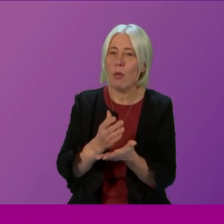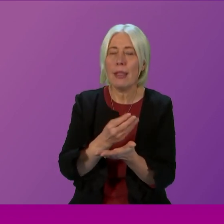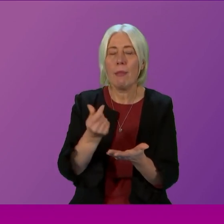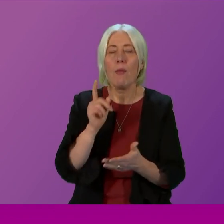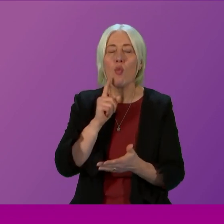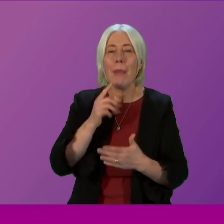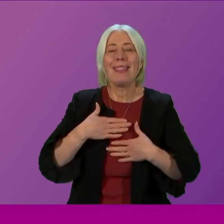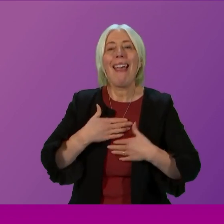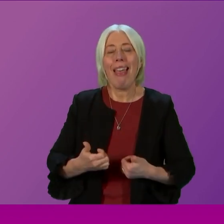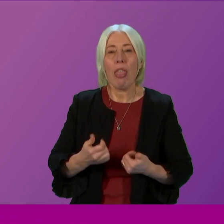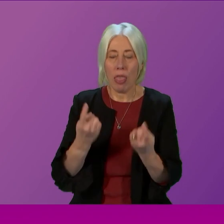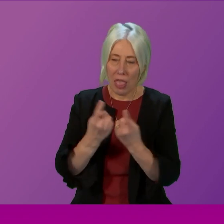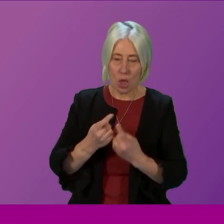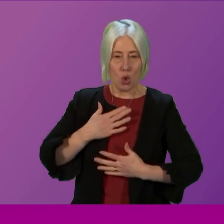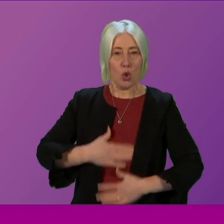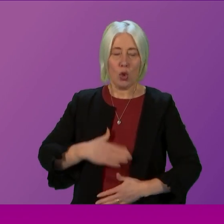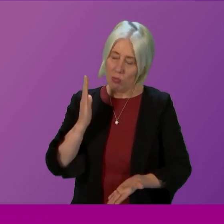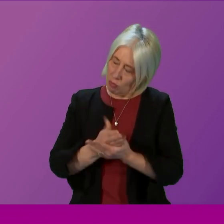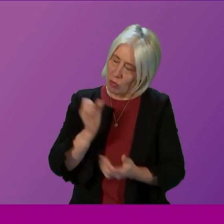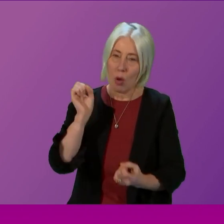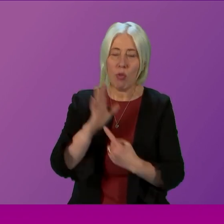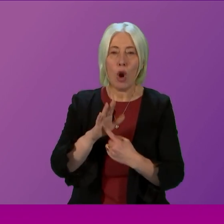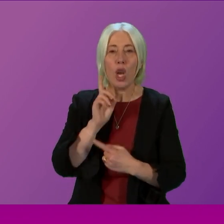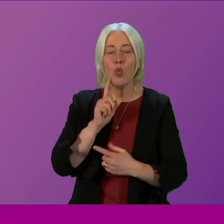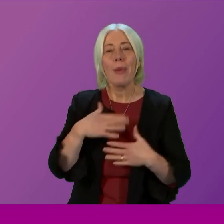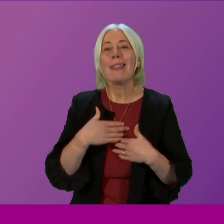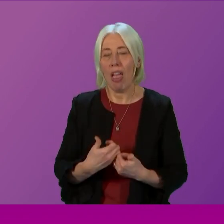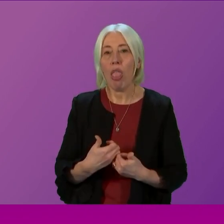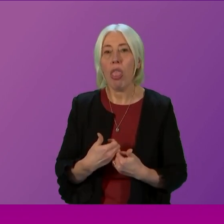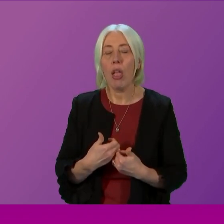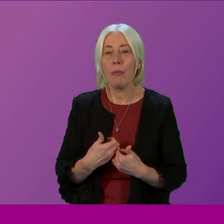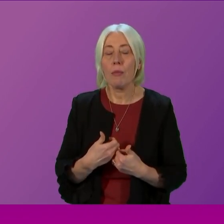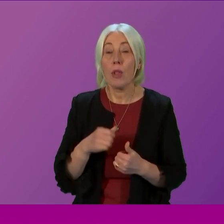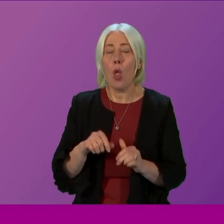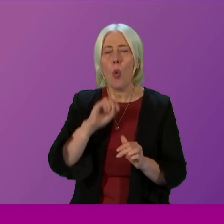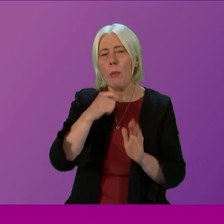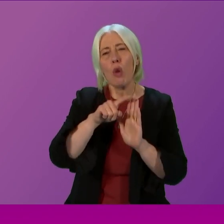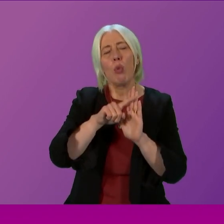health conditions. We prioritise women’s health and, shortly, we will publish the report on our